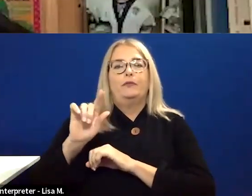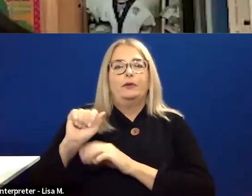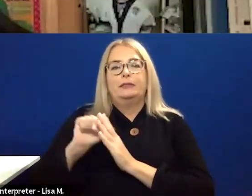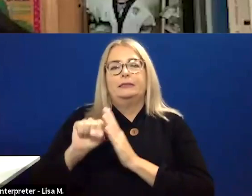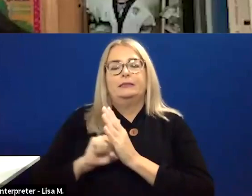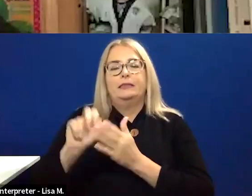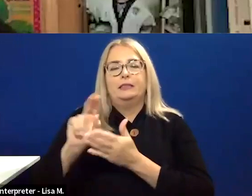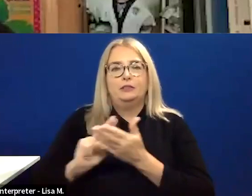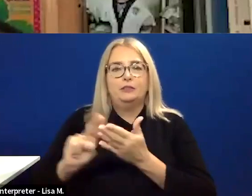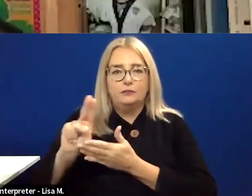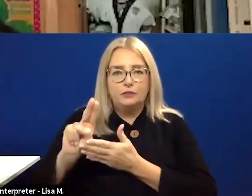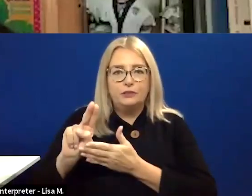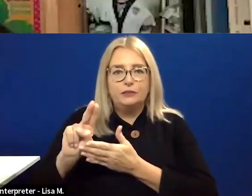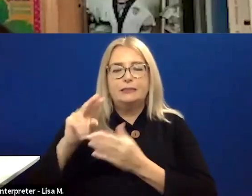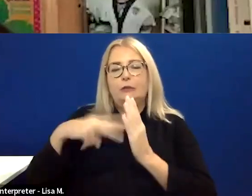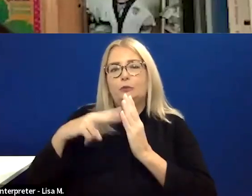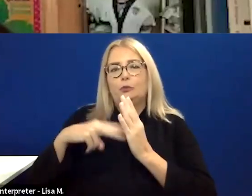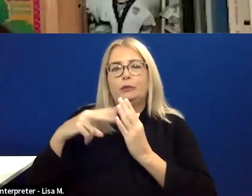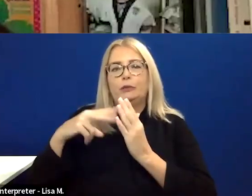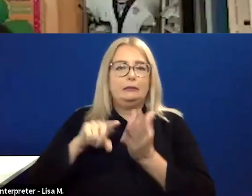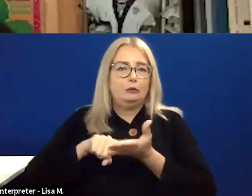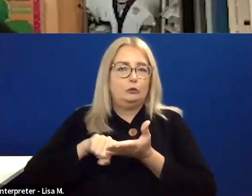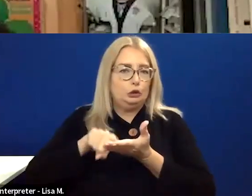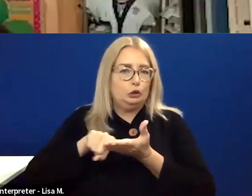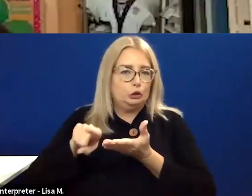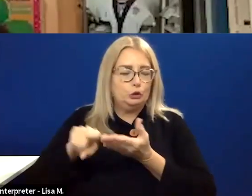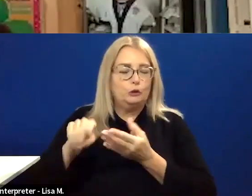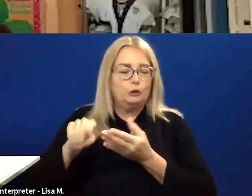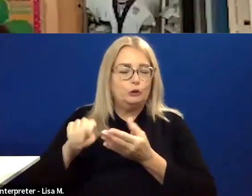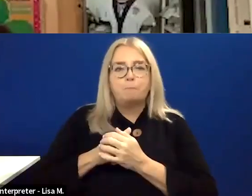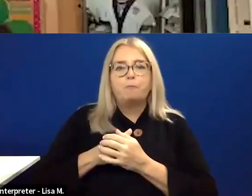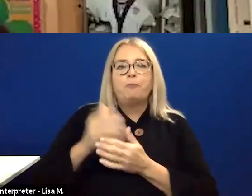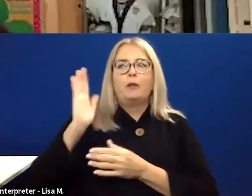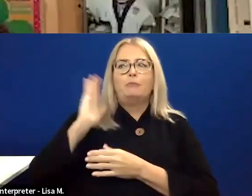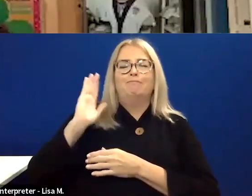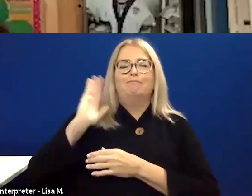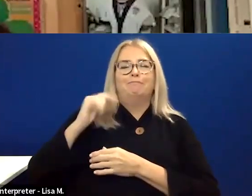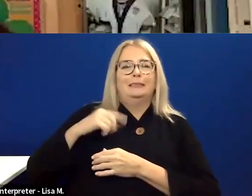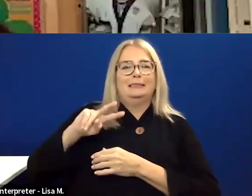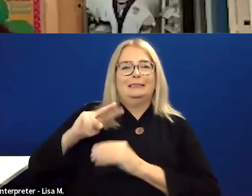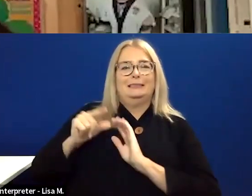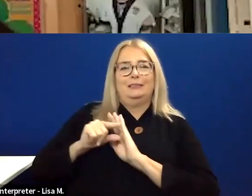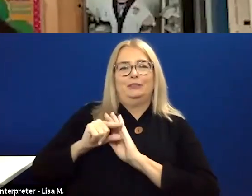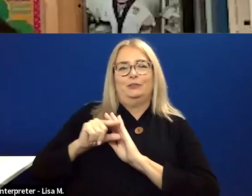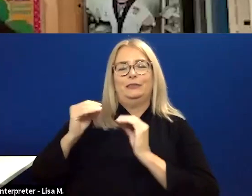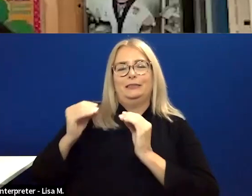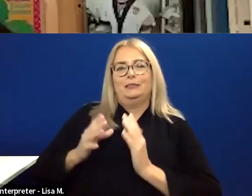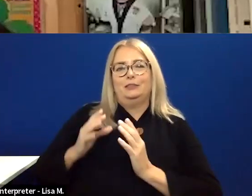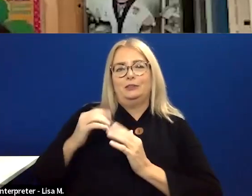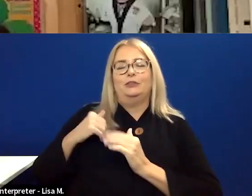um I I used to be a second grade teacher and I was a Reading Coach in the days of Reading